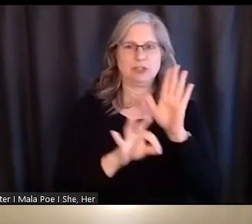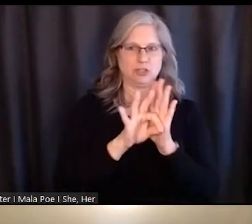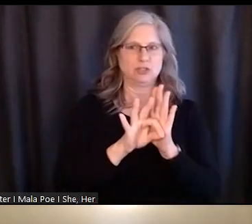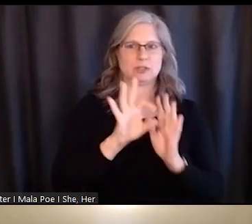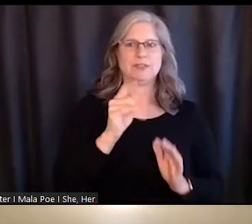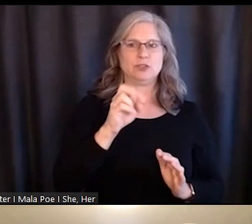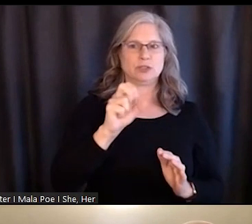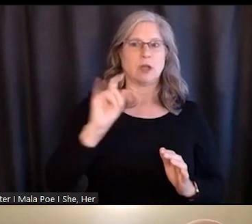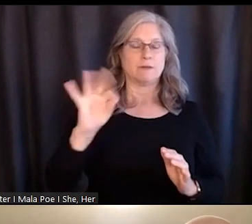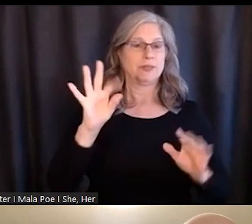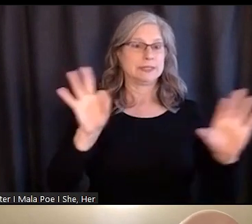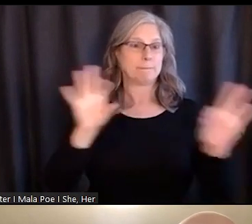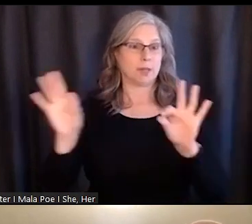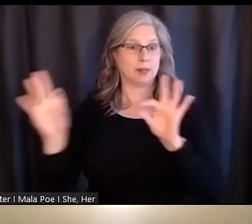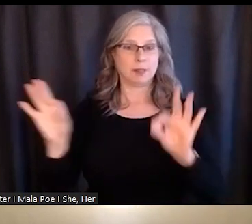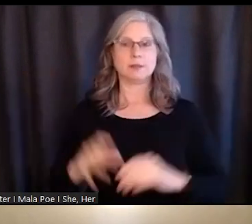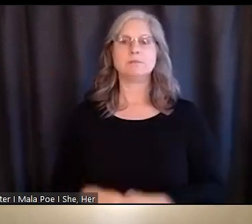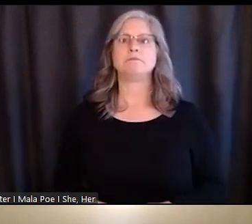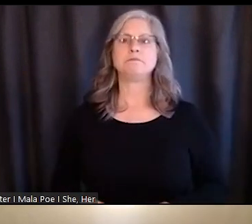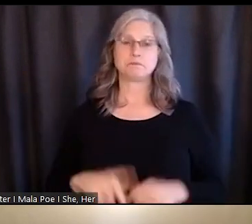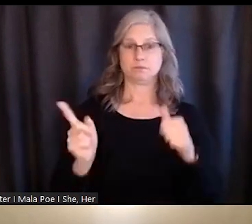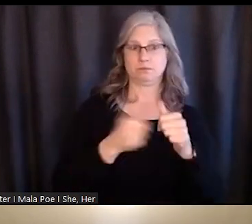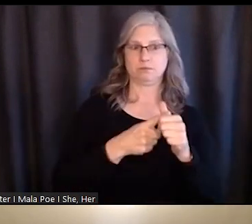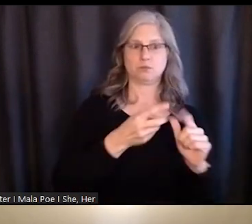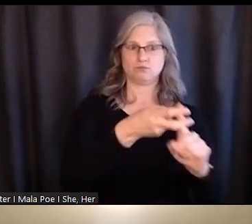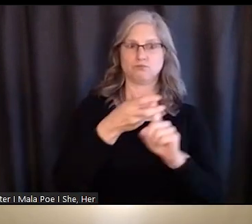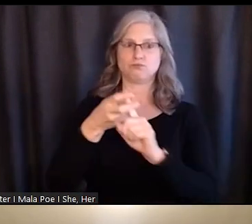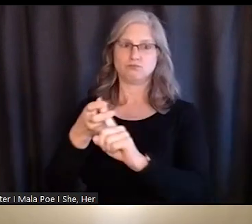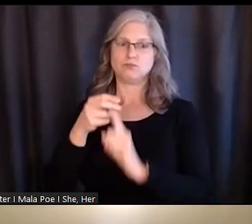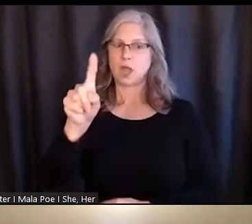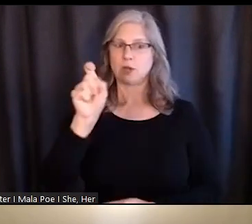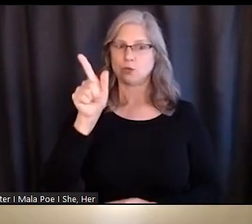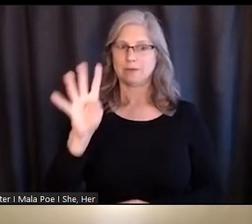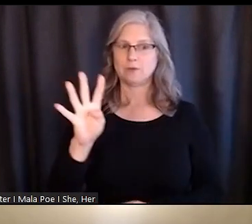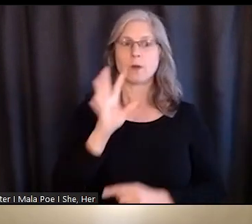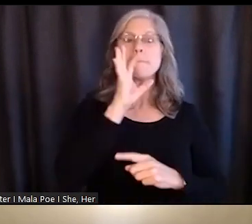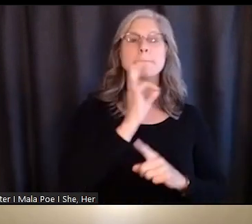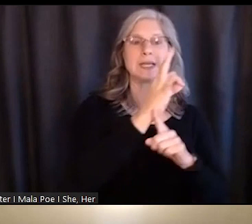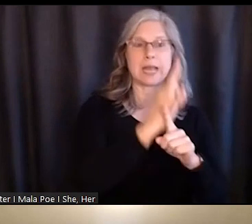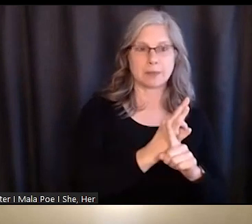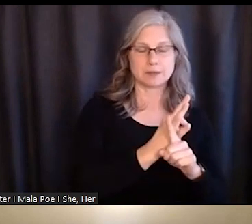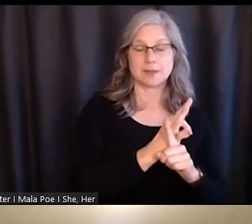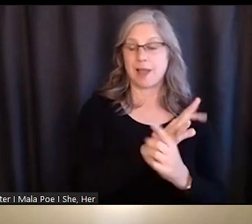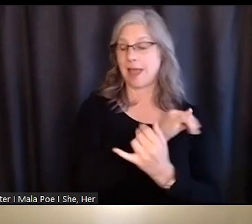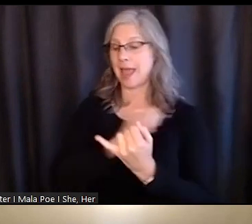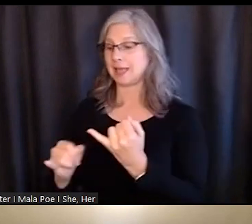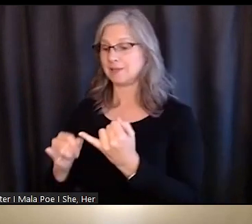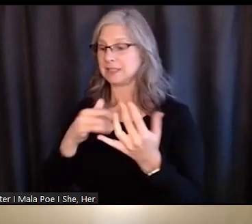We originally recruited 124 nine month olds, and by the end of the study, when they were five, we had almost 100 still.